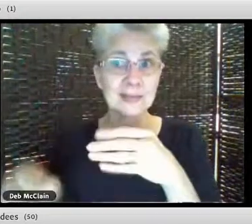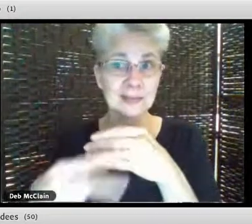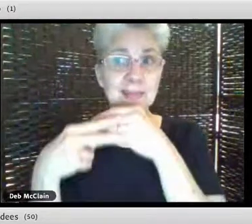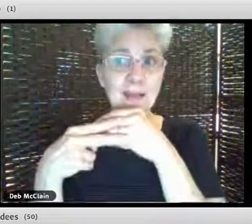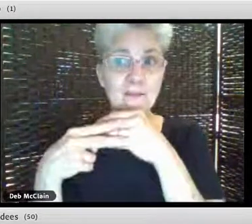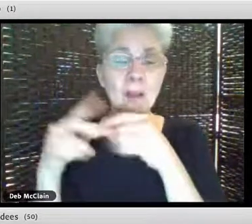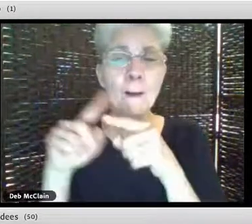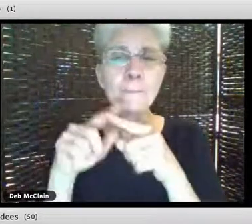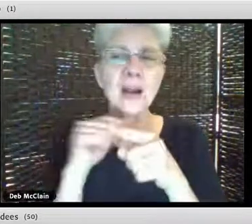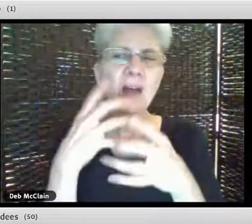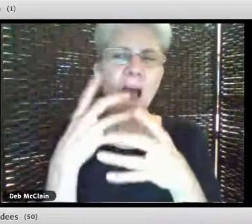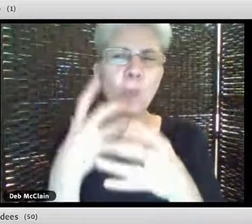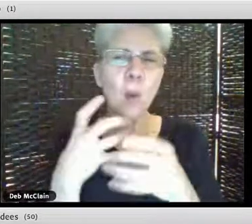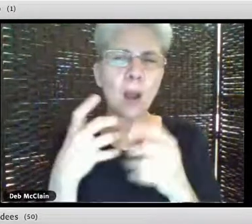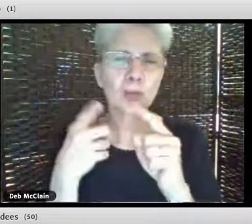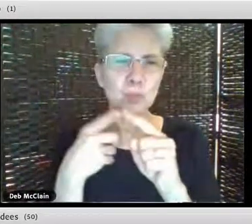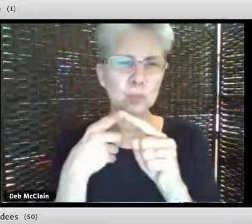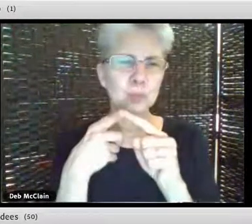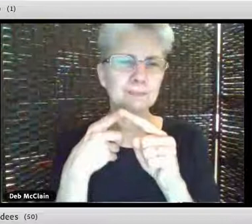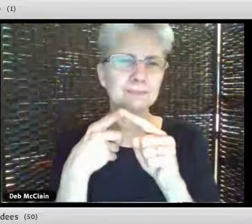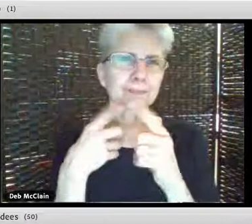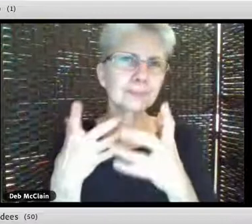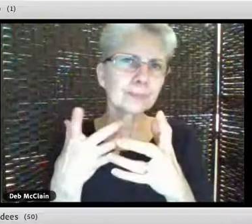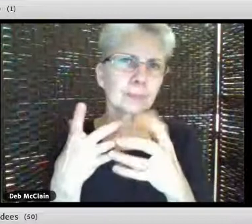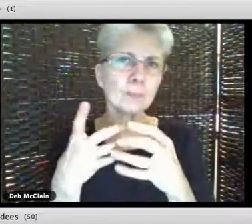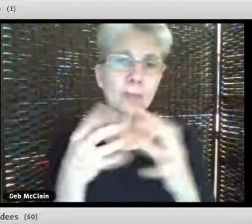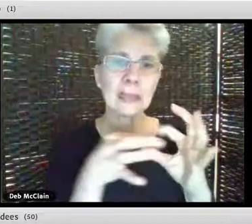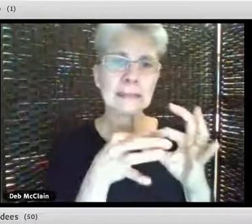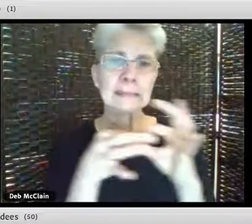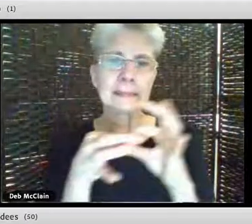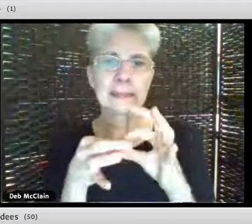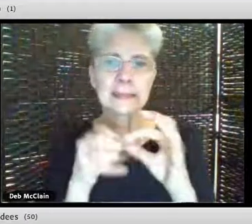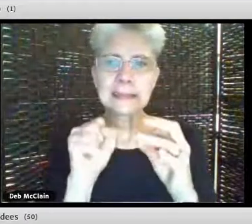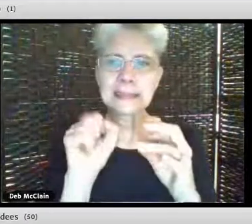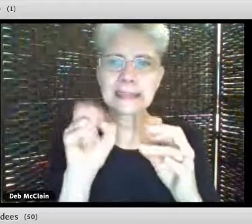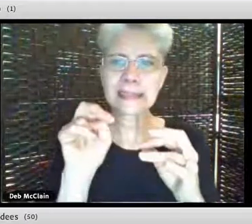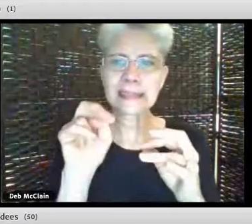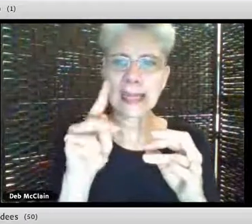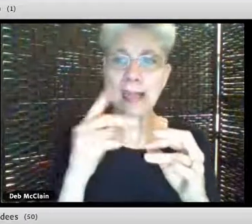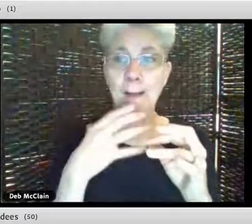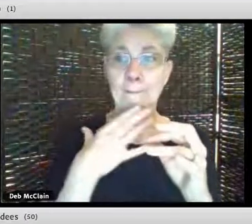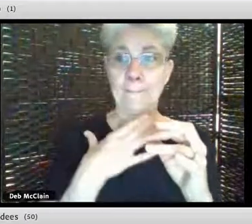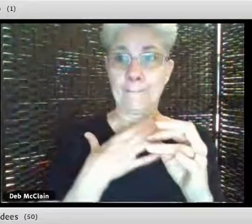but if I want to sync my -- No, no.